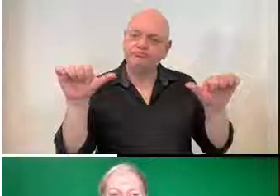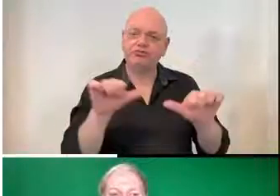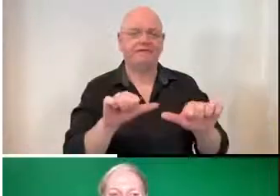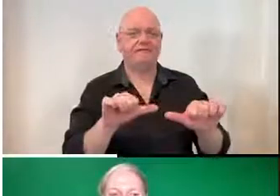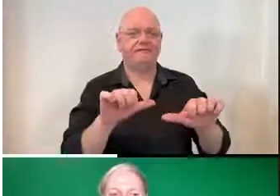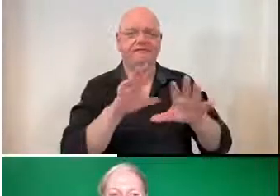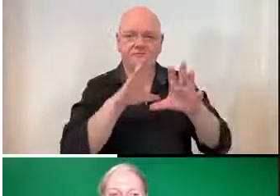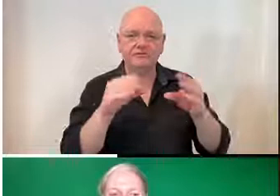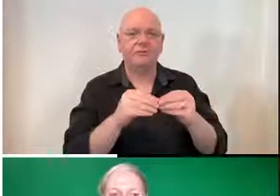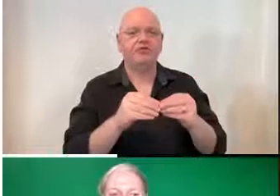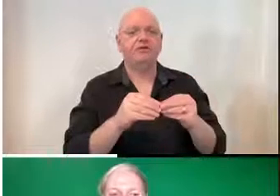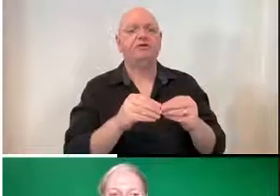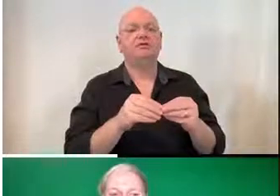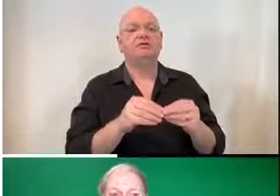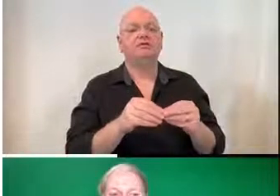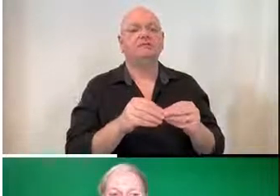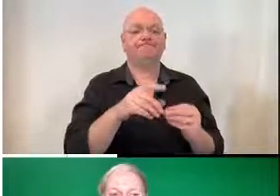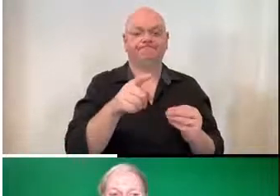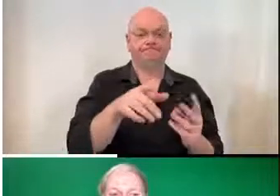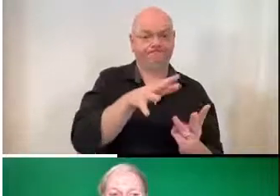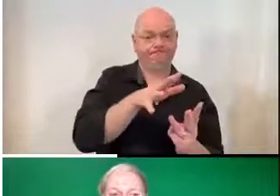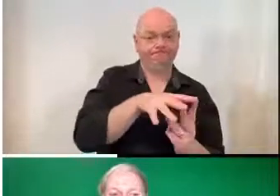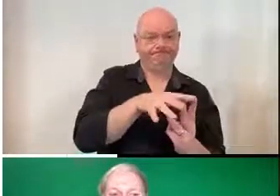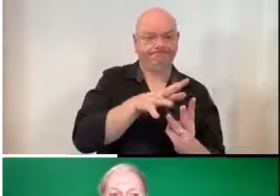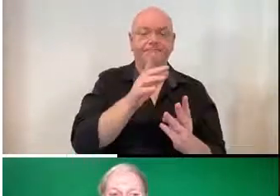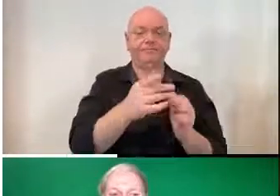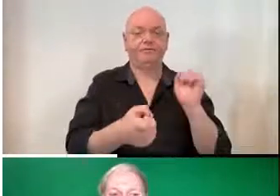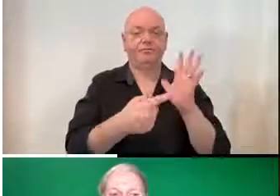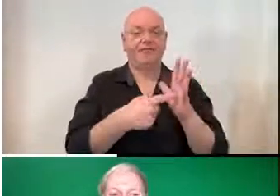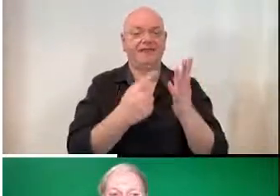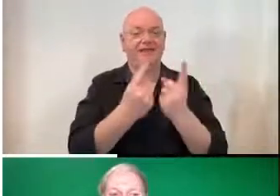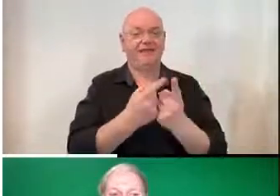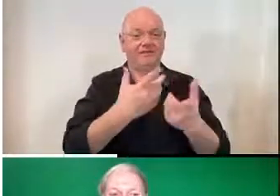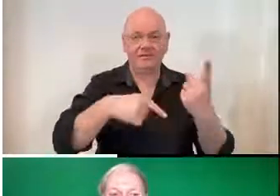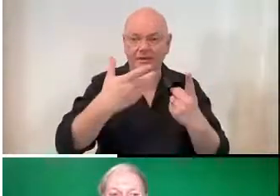Finally, Re-imagining Newhaven, a really interesting combination here of different partners and stakeholders